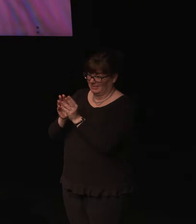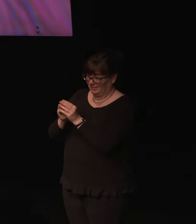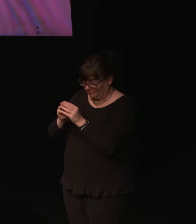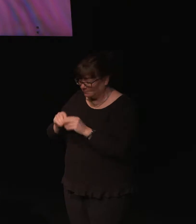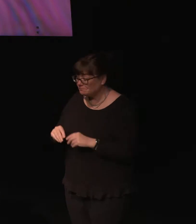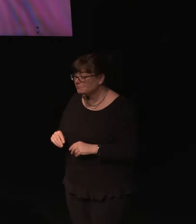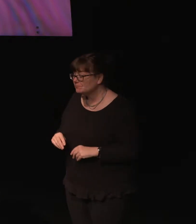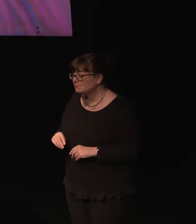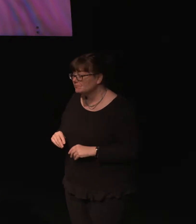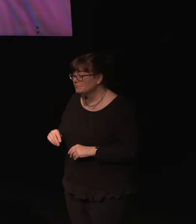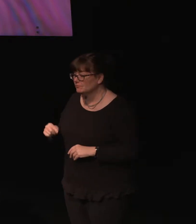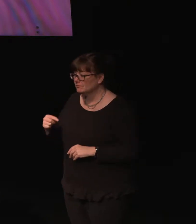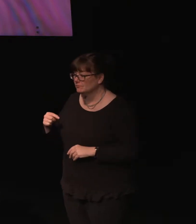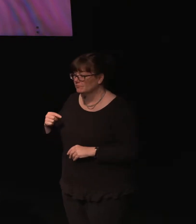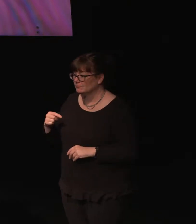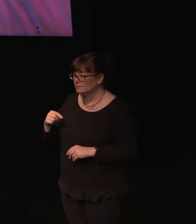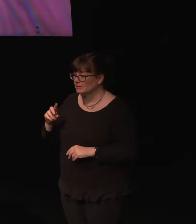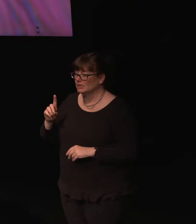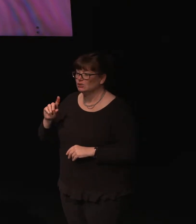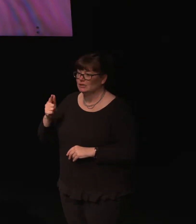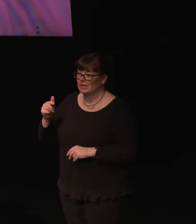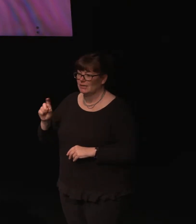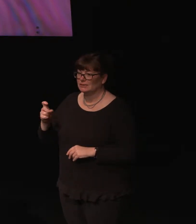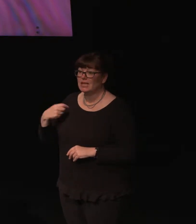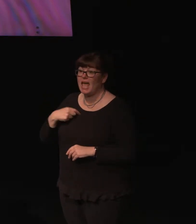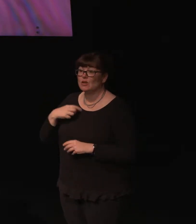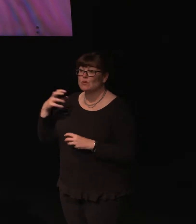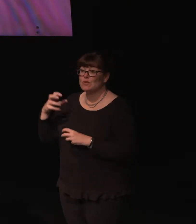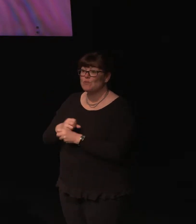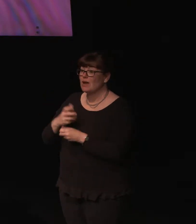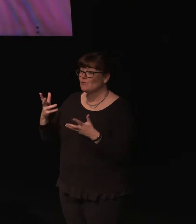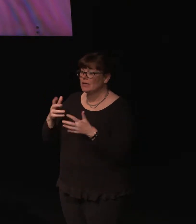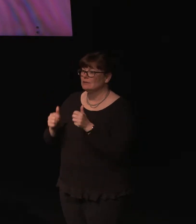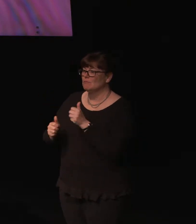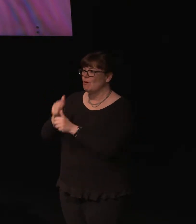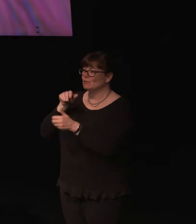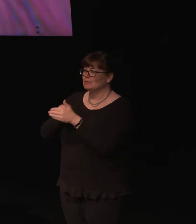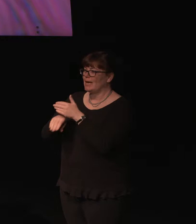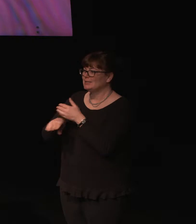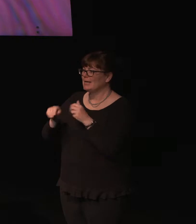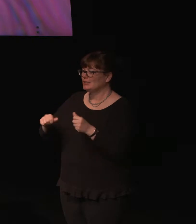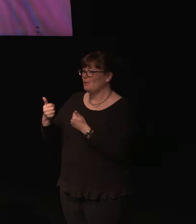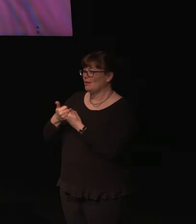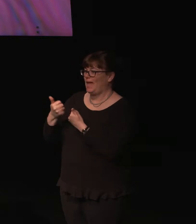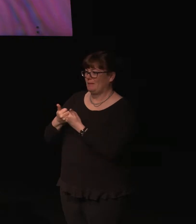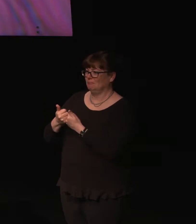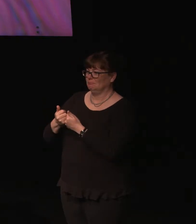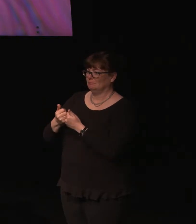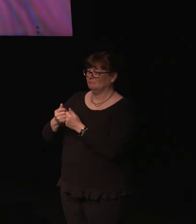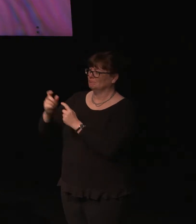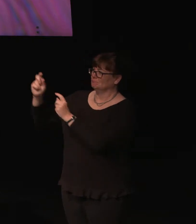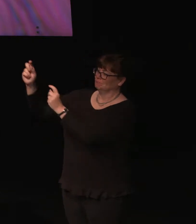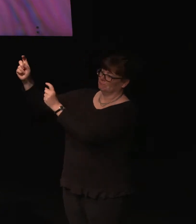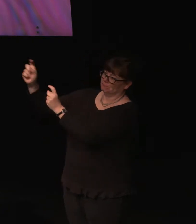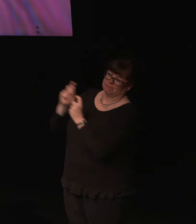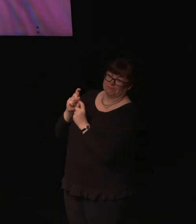And we won the most accessible game at GDEX presented by The AbleGamers Charity. AUDIENCE APPLAUDS